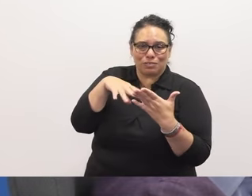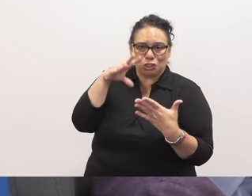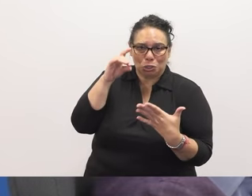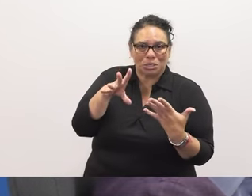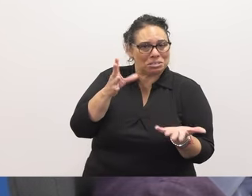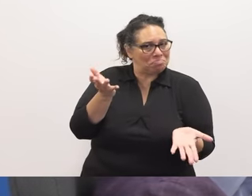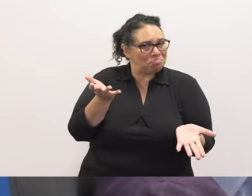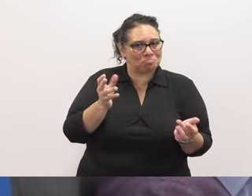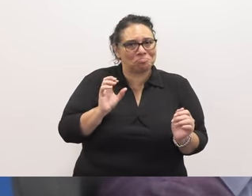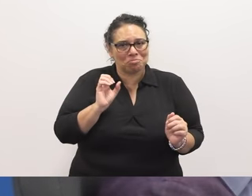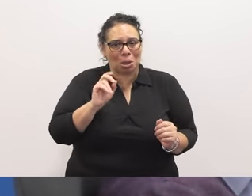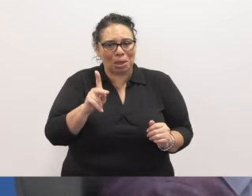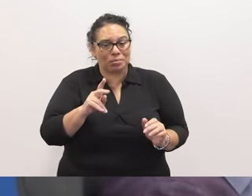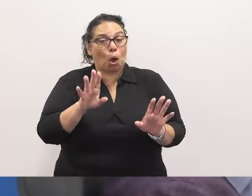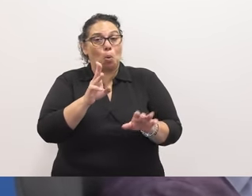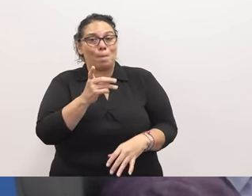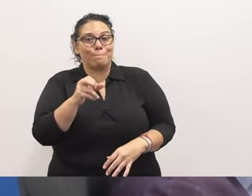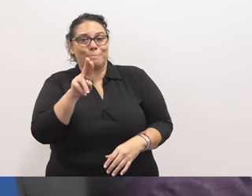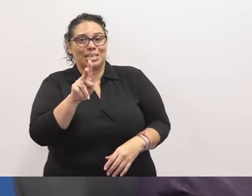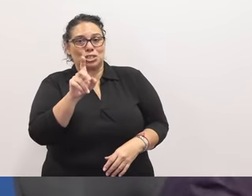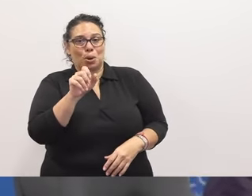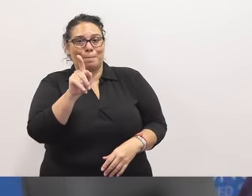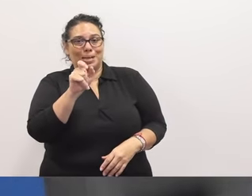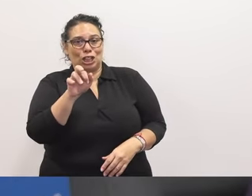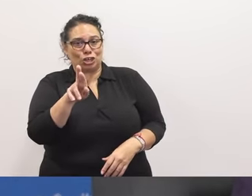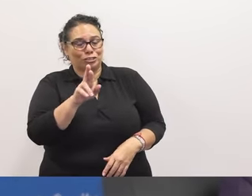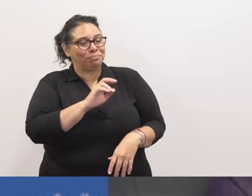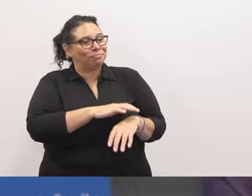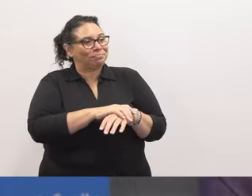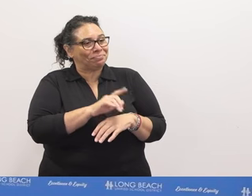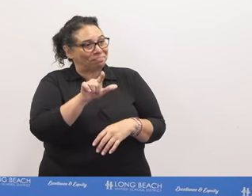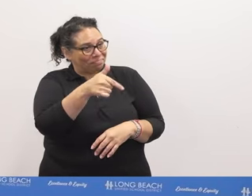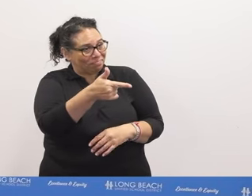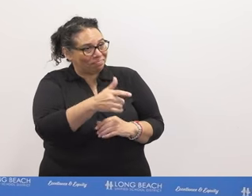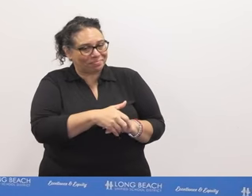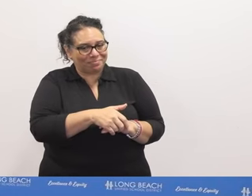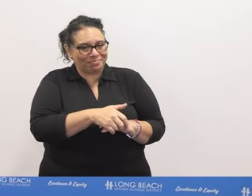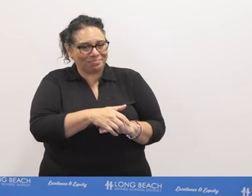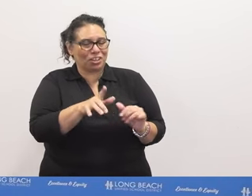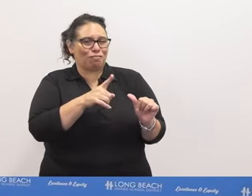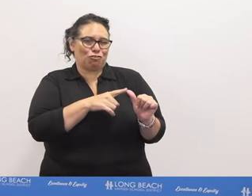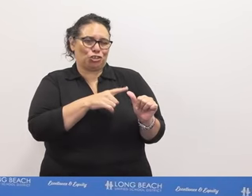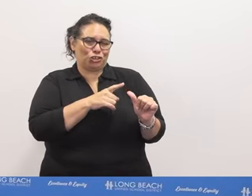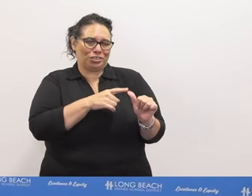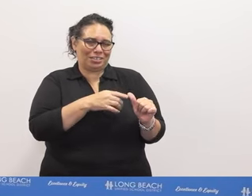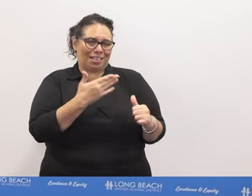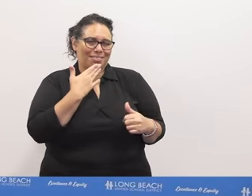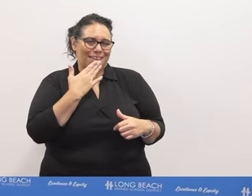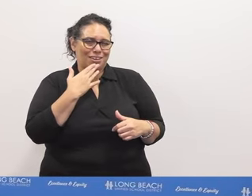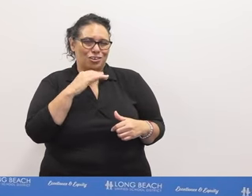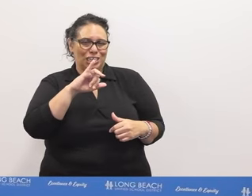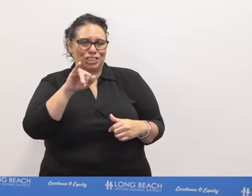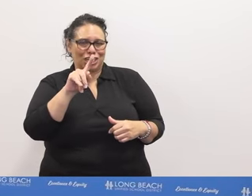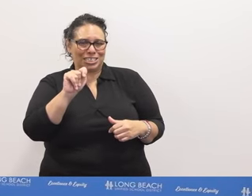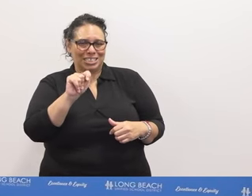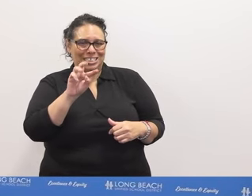Okay. Oh, Mr. Miller. [Erik Miller] Yeah, well first off, thank you J.T. and Winston for being here.